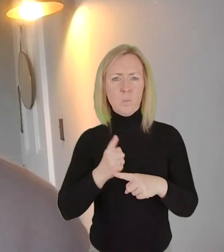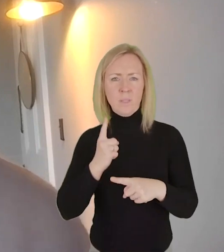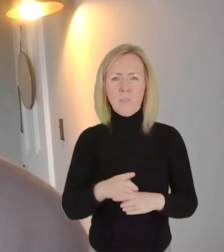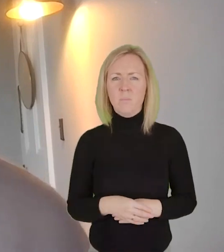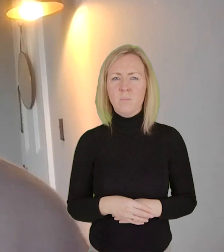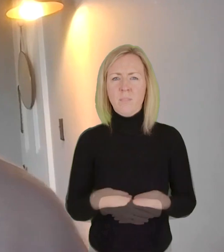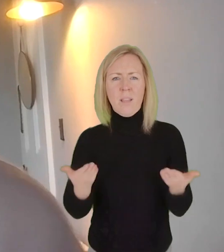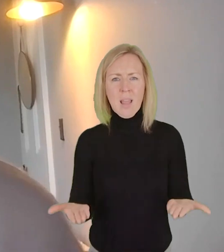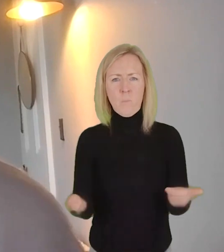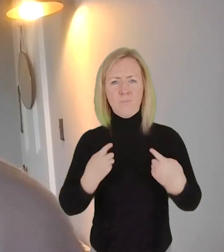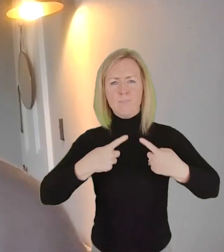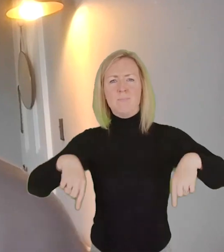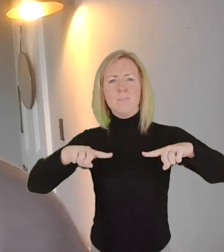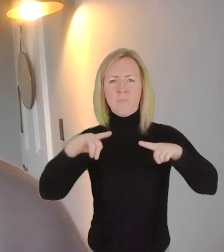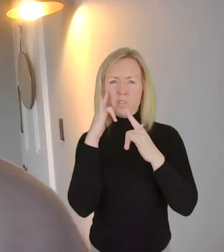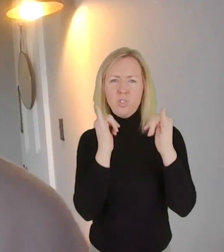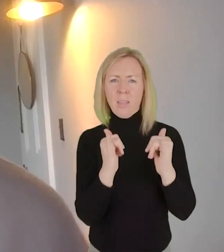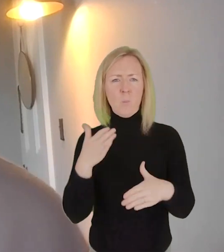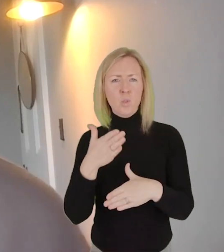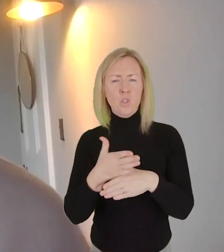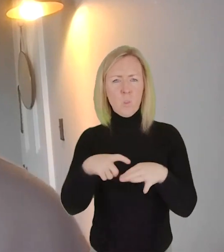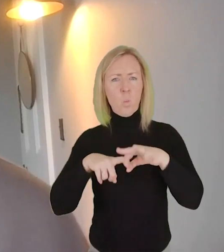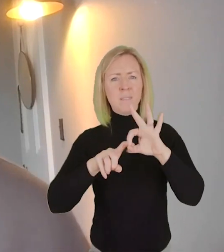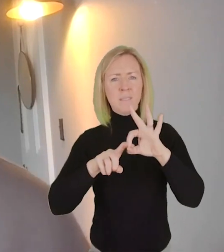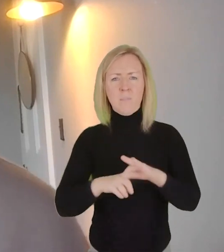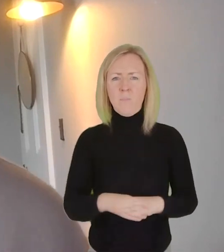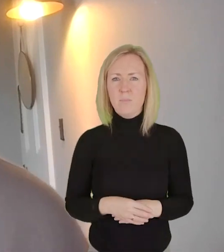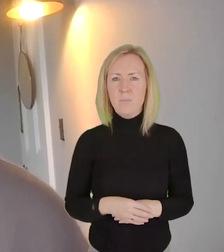So it's like at the moment we're still quality checking the work that we're getting out.